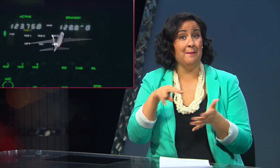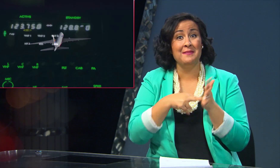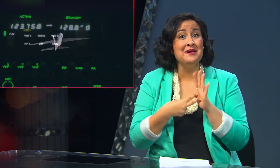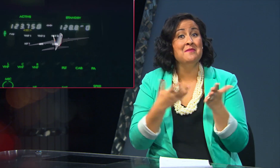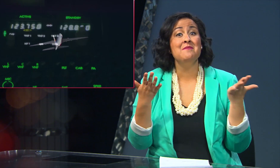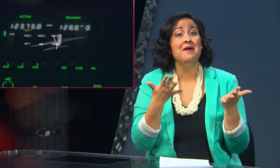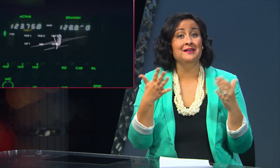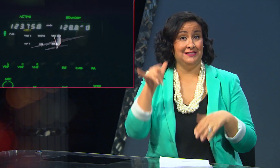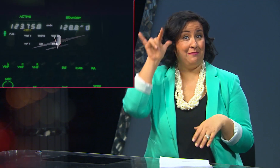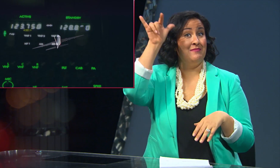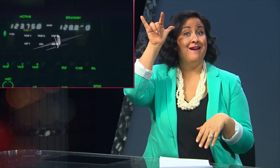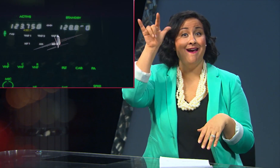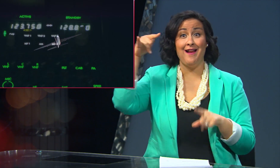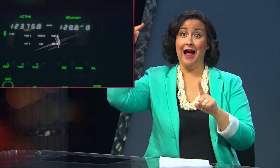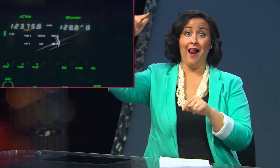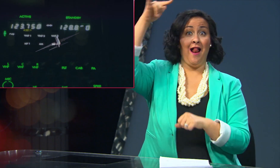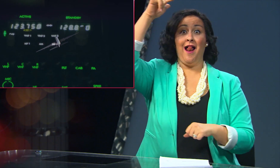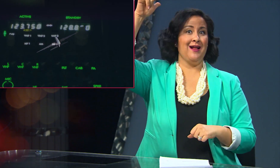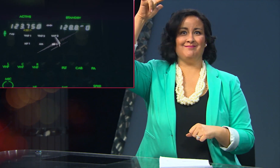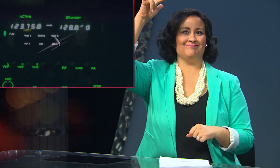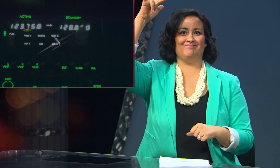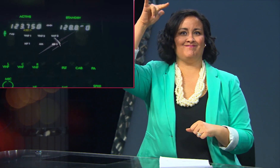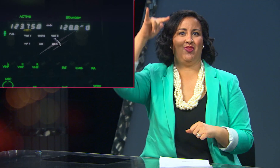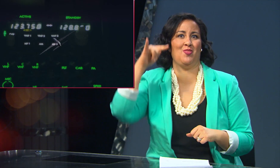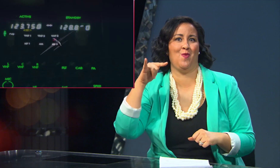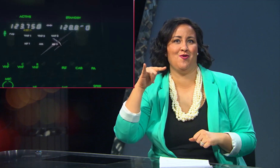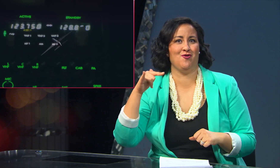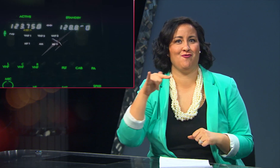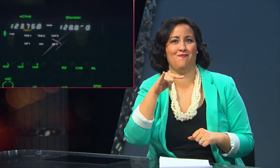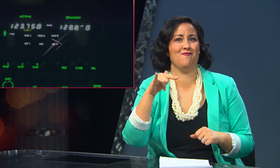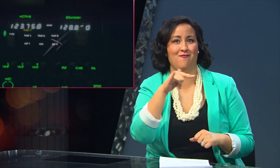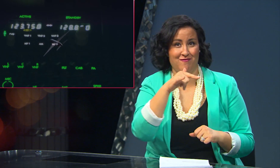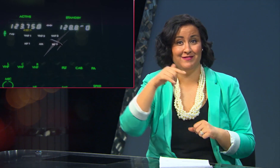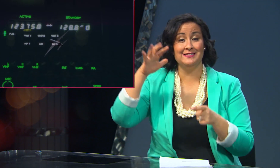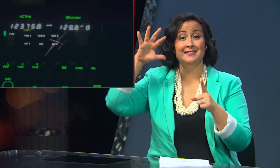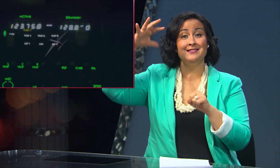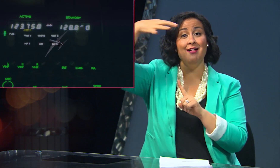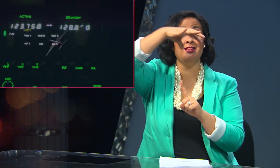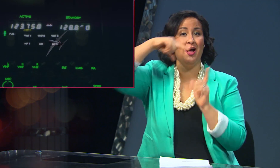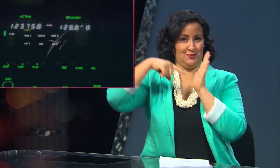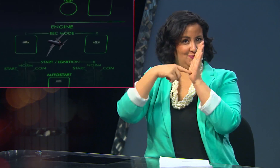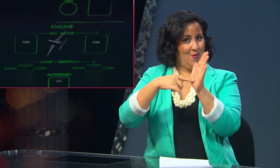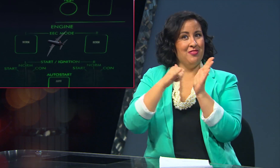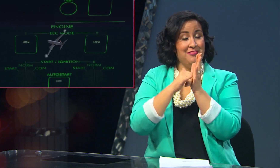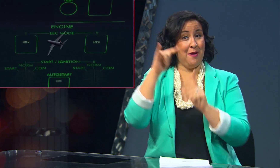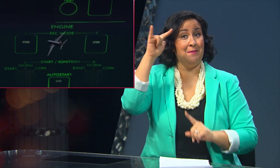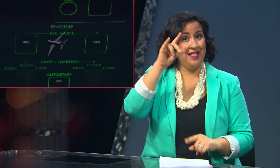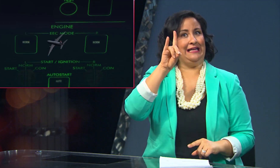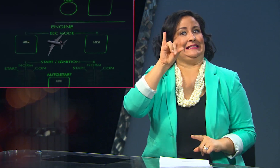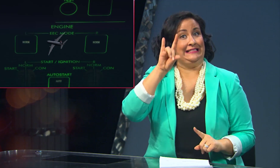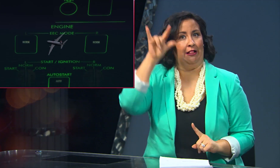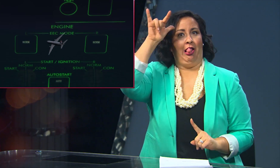PLANE WAS MOST LIKELY FLYING LOWER THAN NORMAL AND SATELLITES SHOW THAT IT DID MOVE OFF COURSE